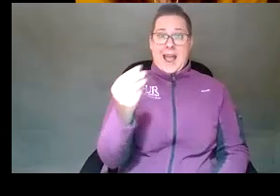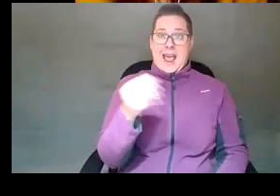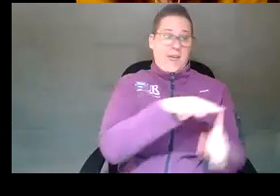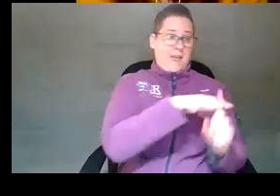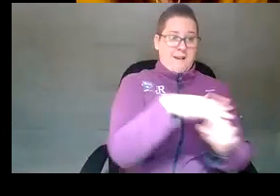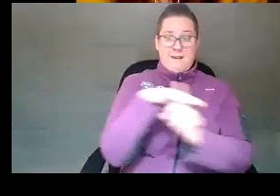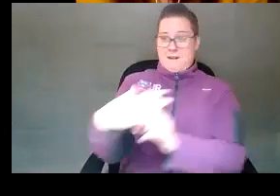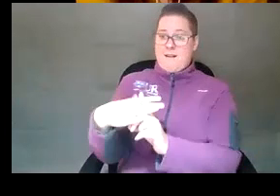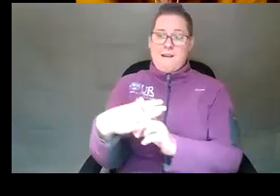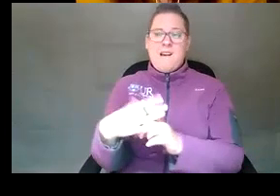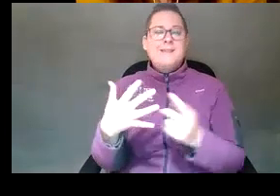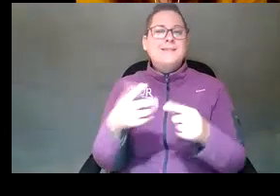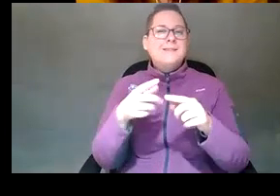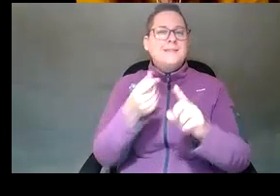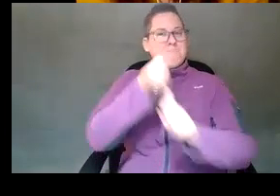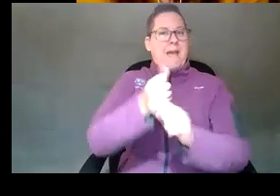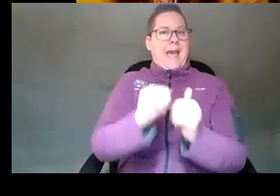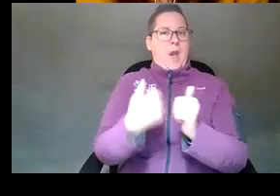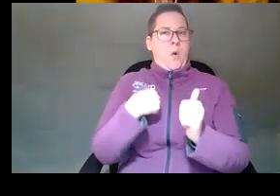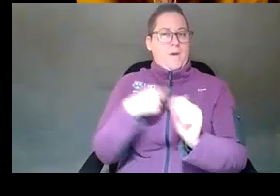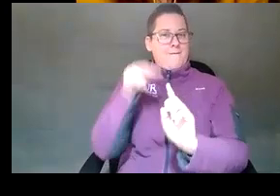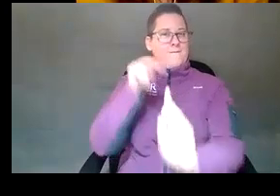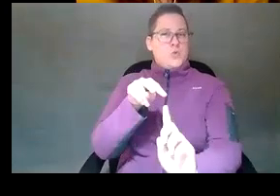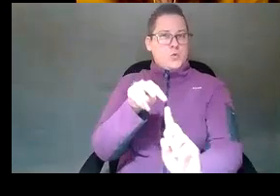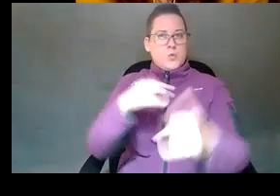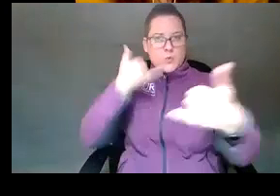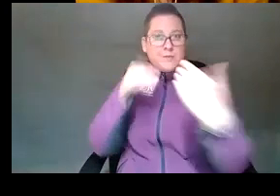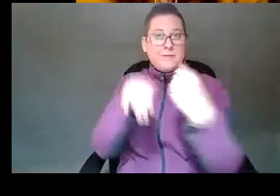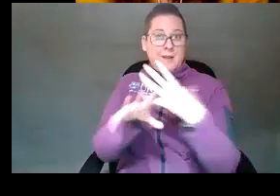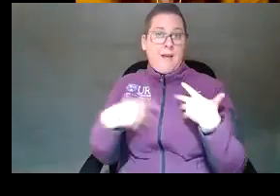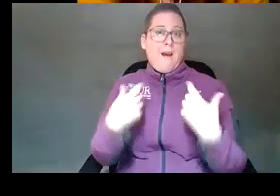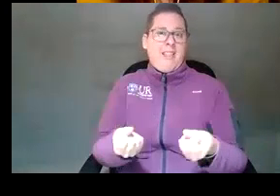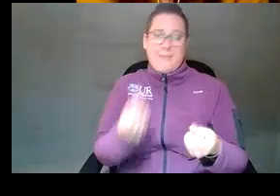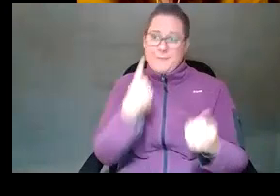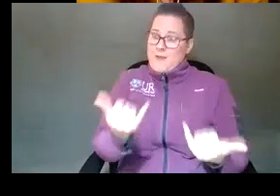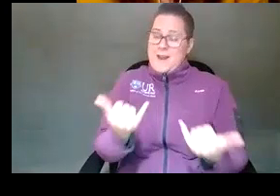depending on context our context currently being that we're in the middle of a global pandemic